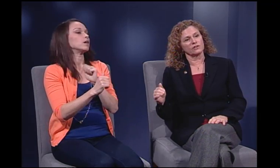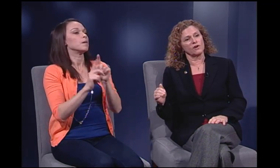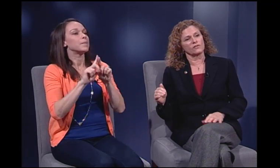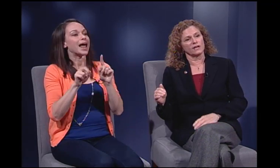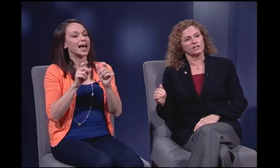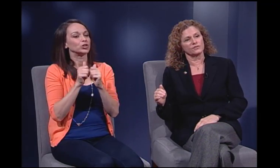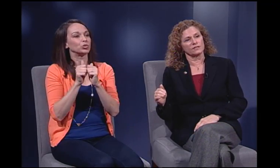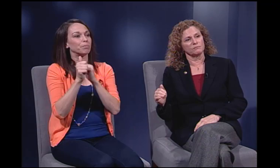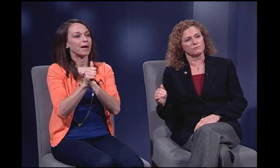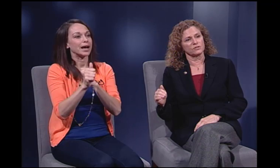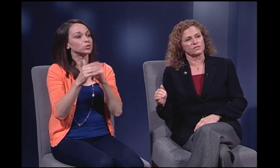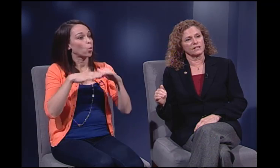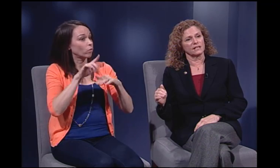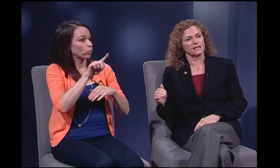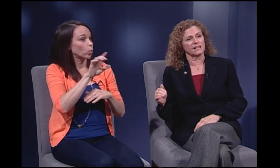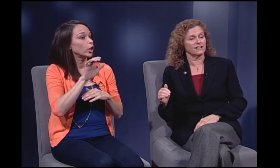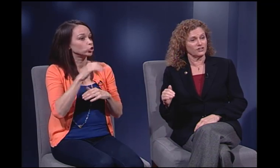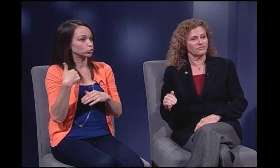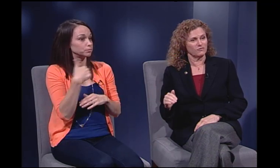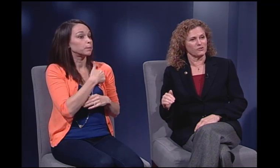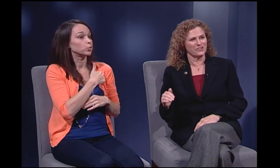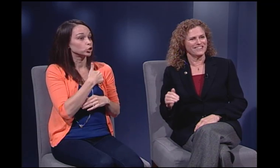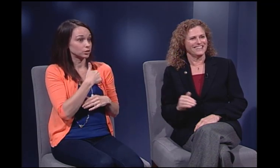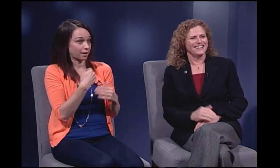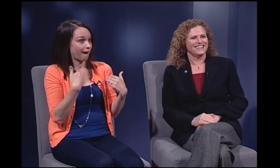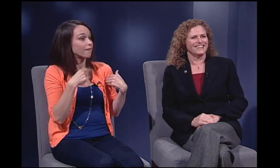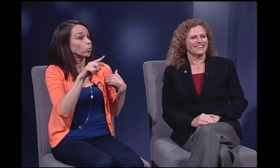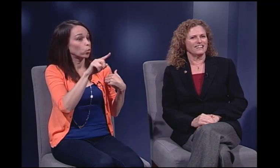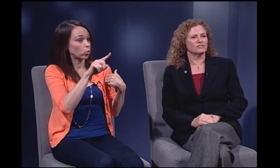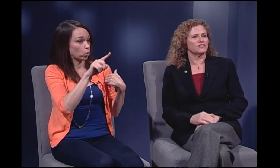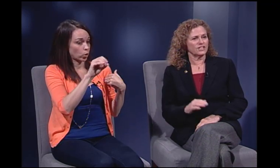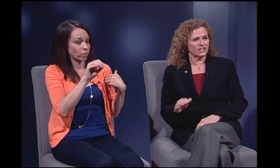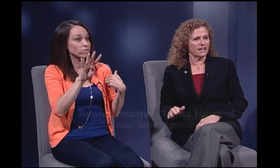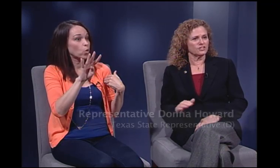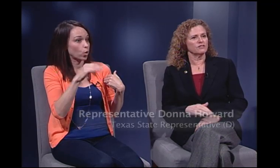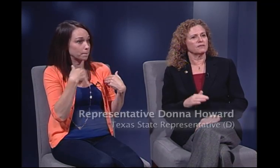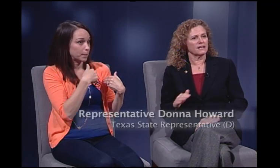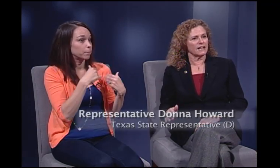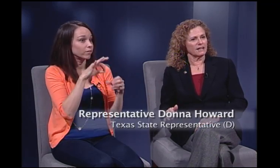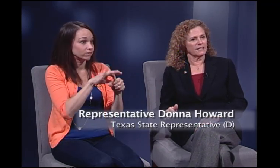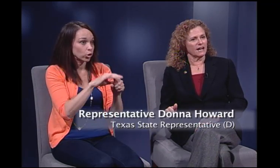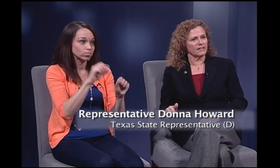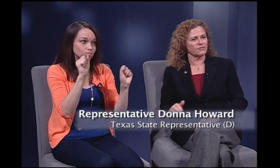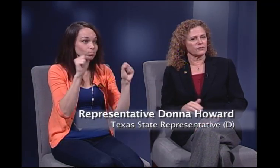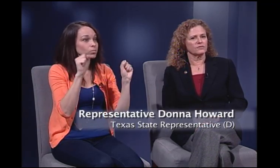of over a hundred members and I got a 104. It was very challenging, but I got it through.